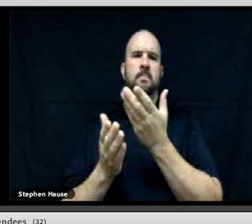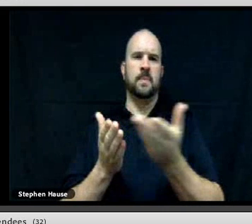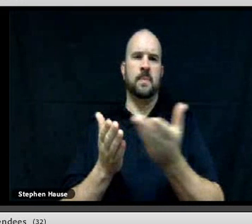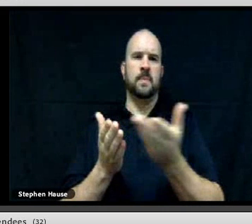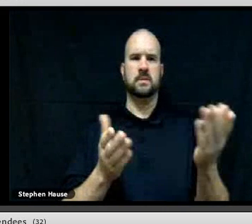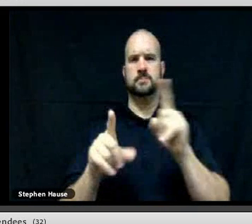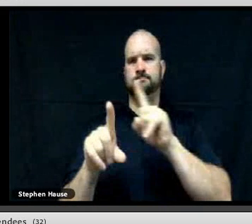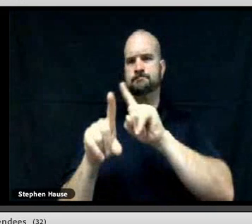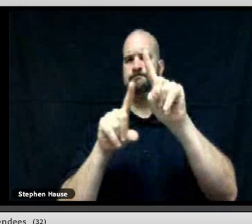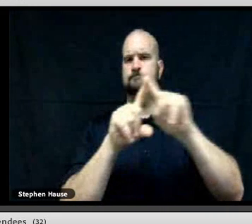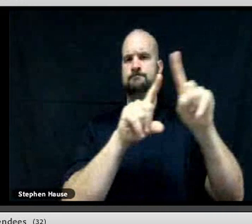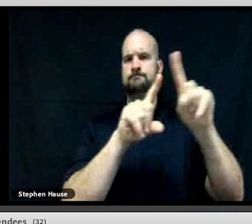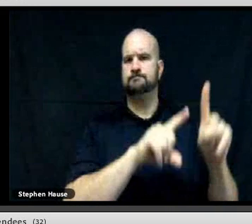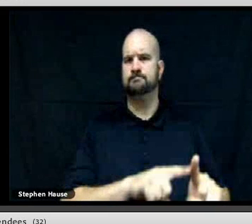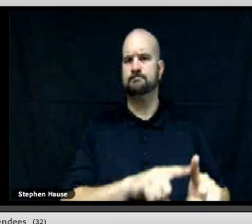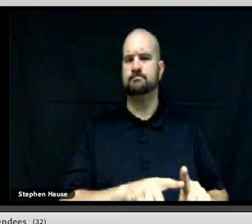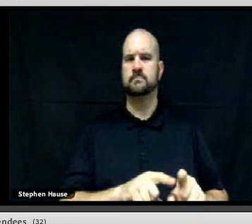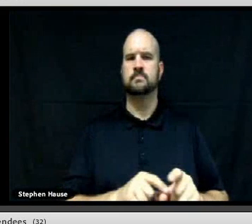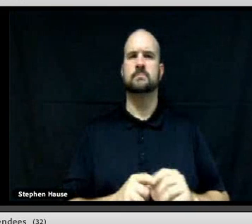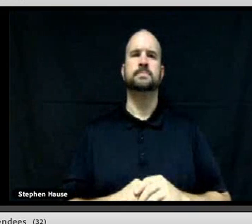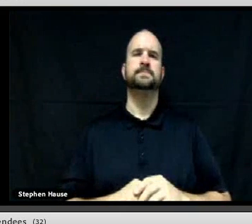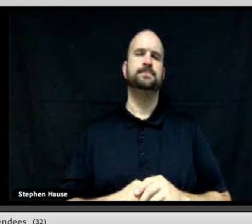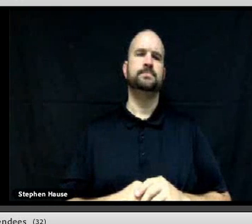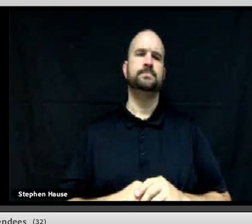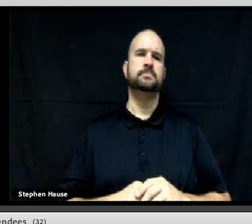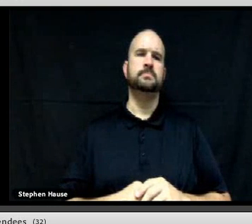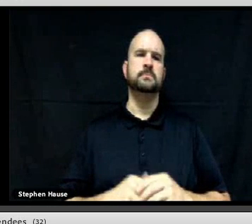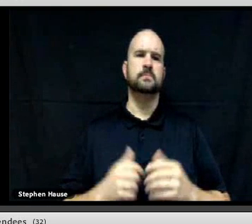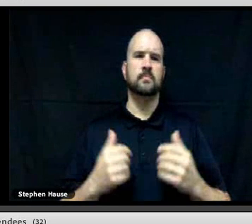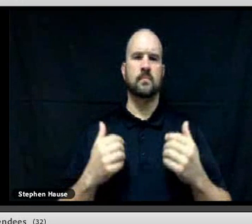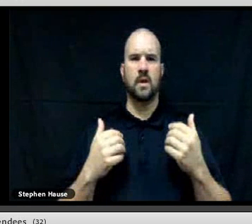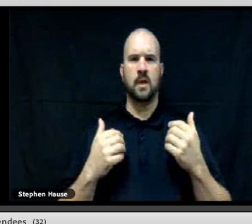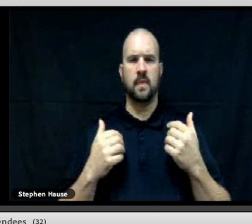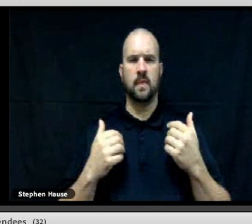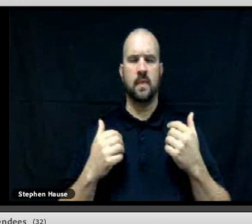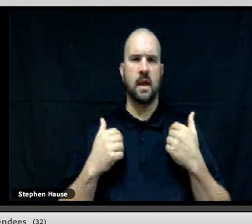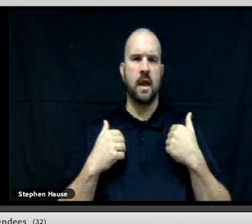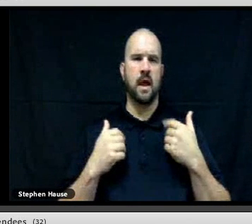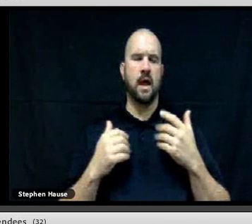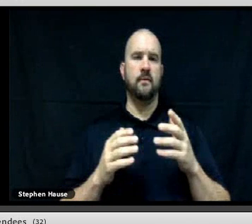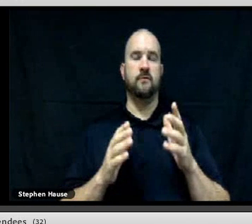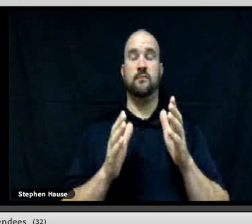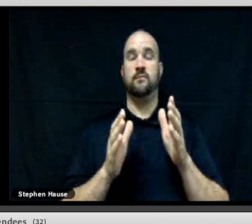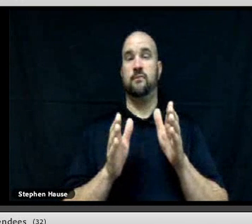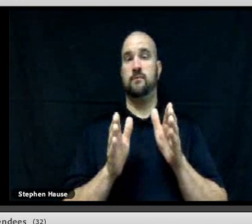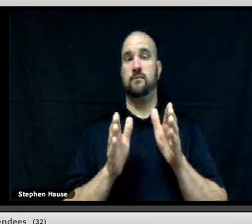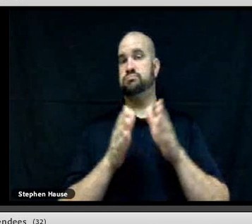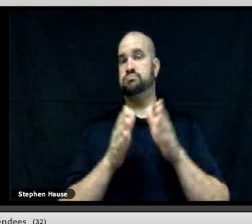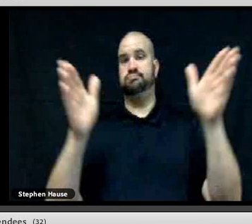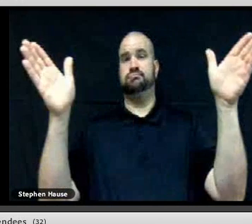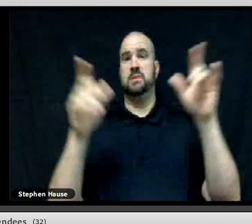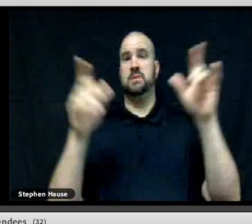So, they feature, uh, the breadth and variety of DPLA collections without having to do a keyword search.